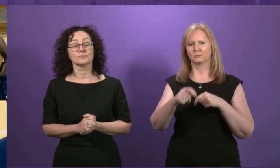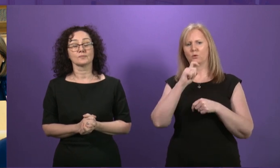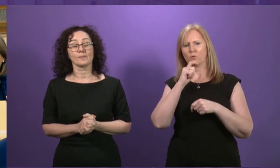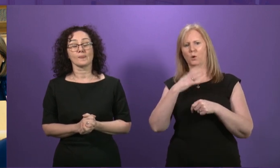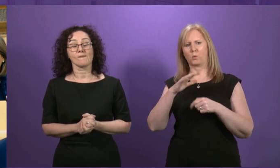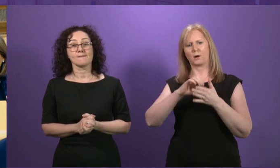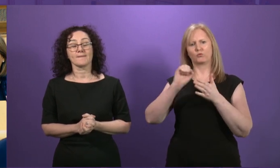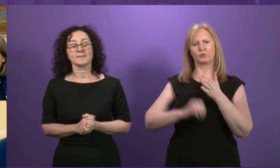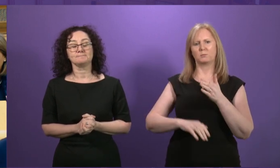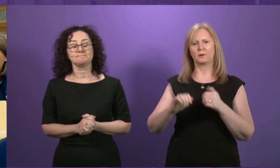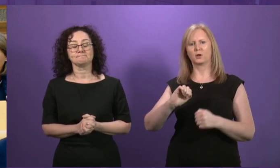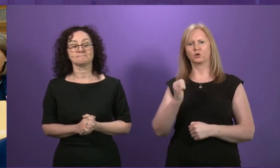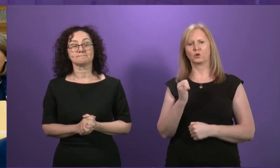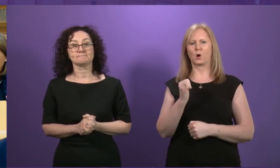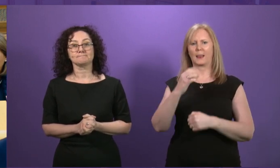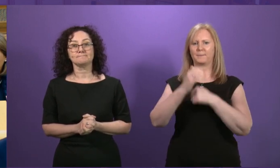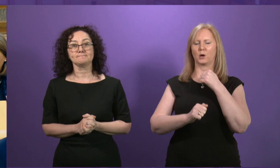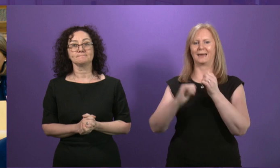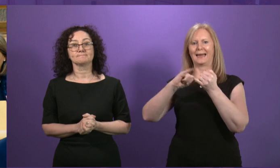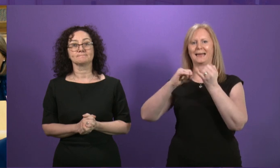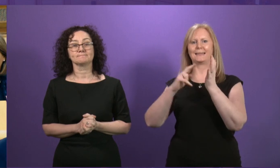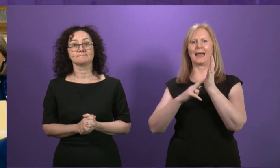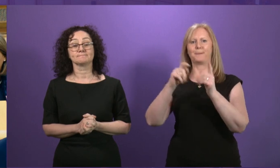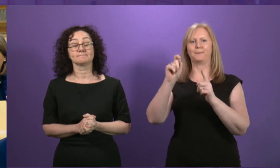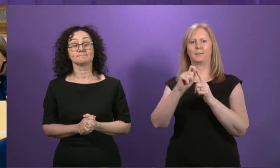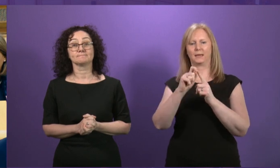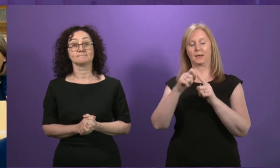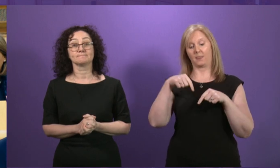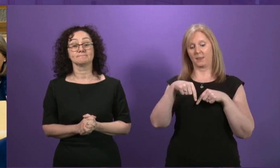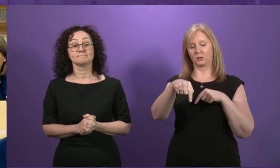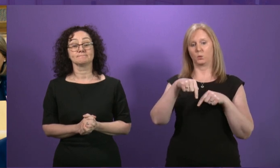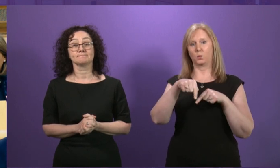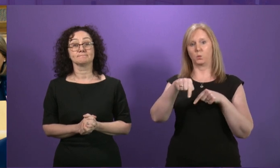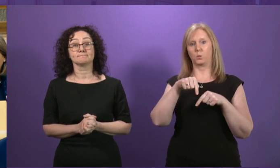pound are the Scottish National Party? This week, we have learned from the SNP’s